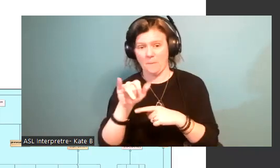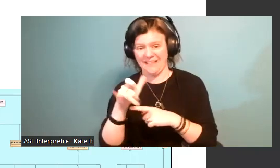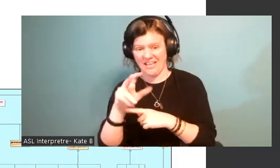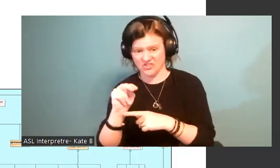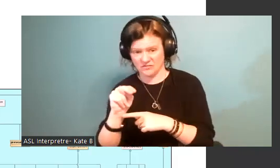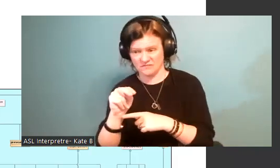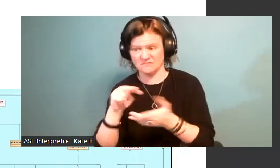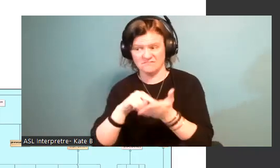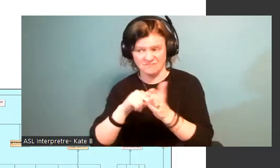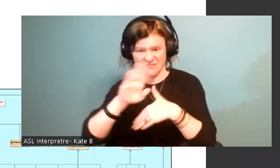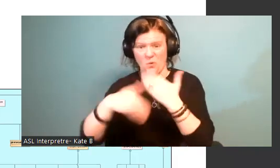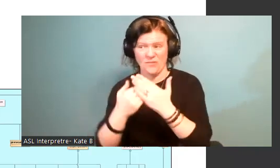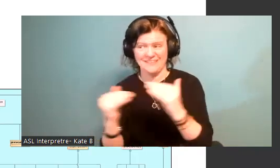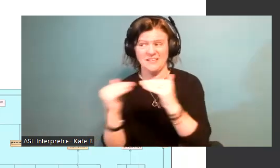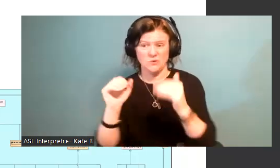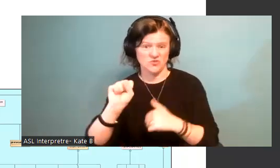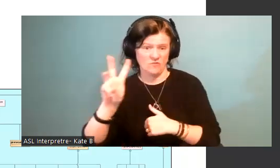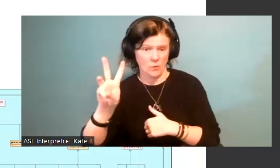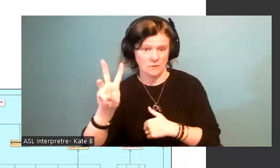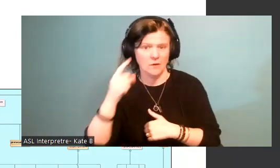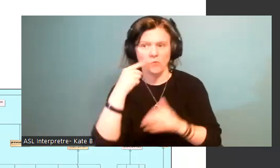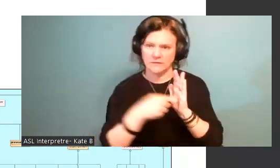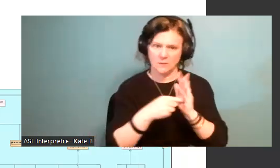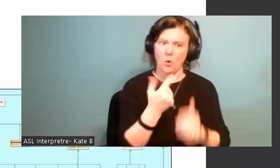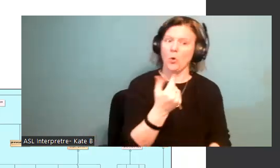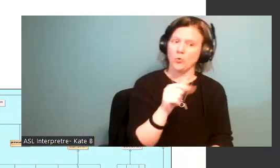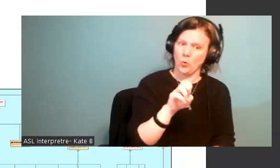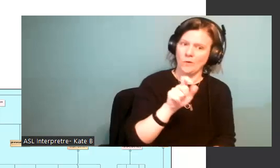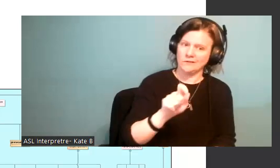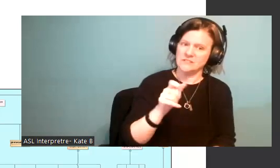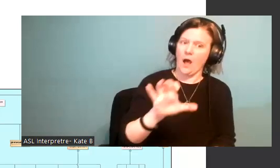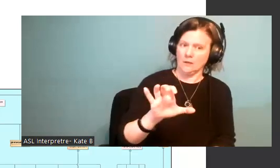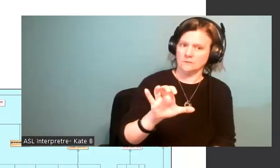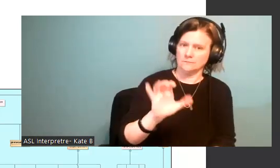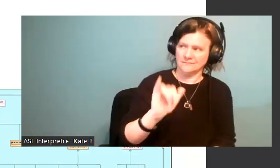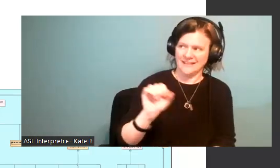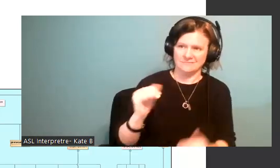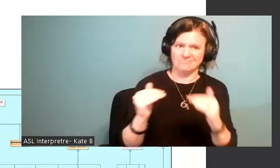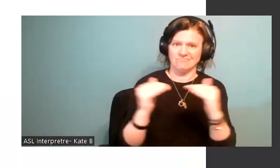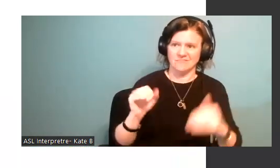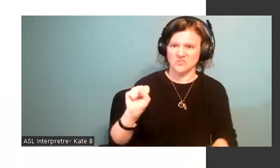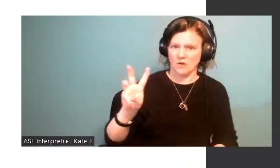communicated to screen readers by ARIA. You have role equals application where the entire thing is